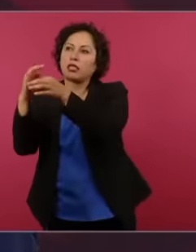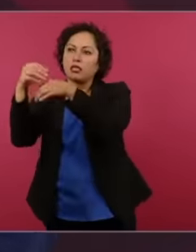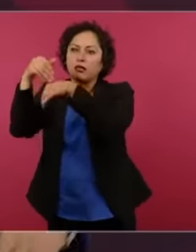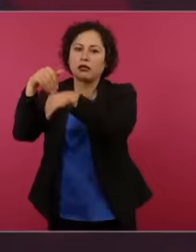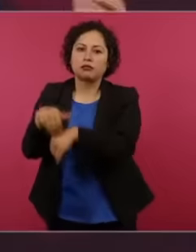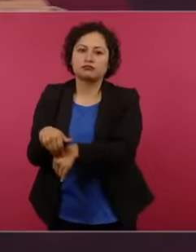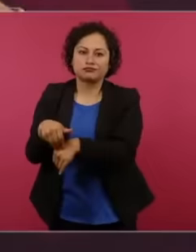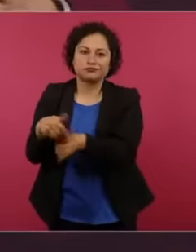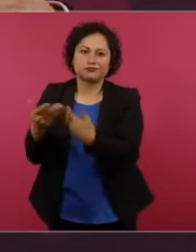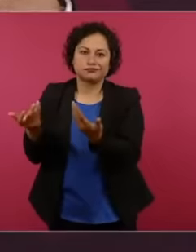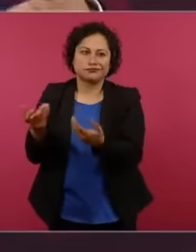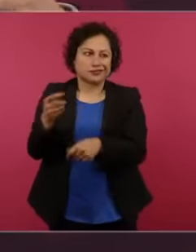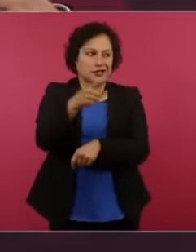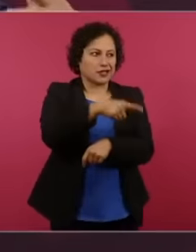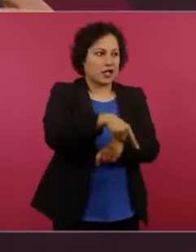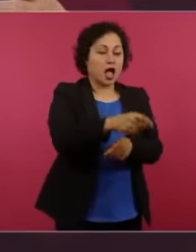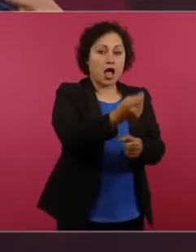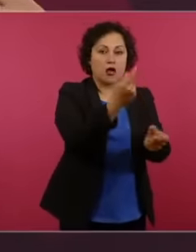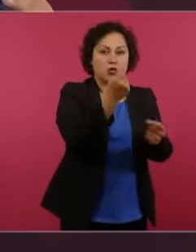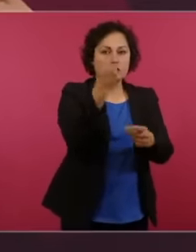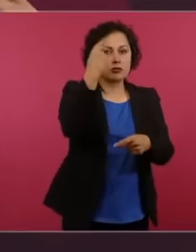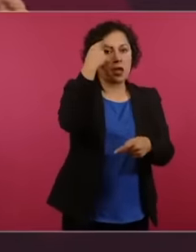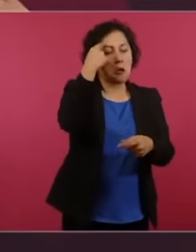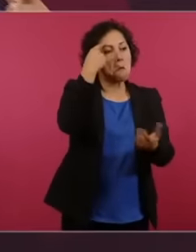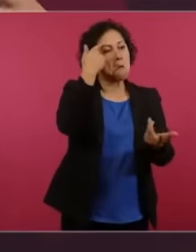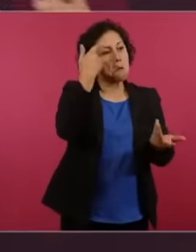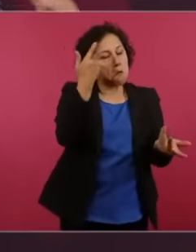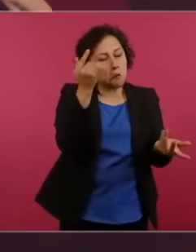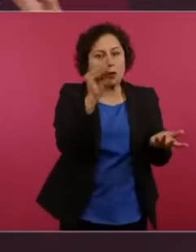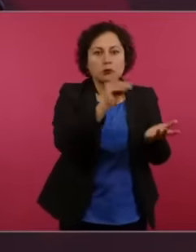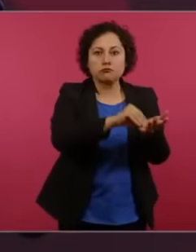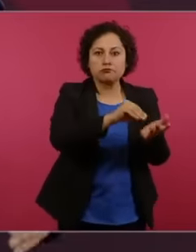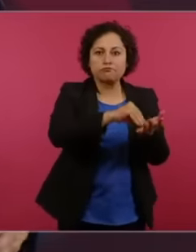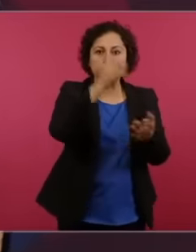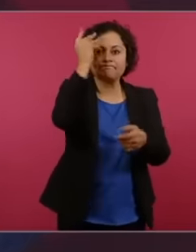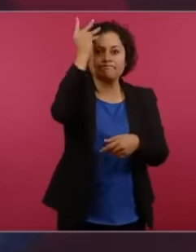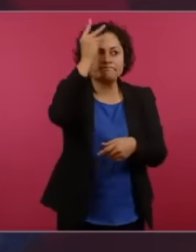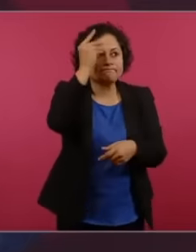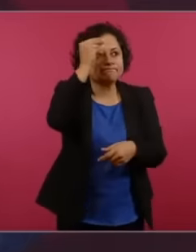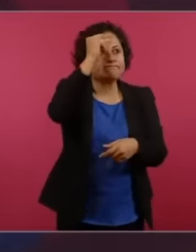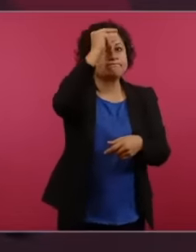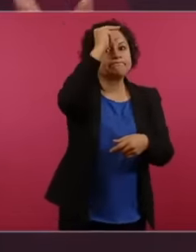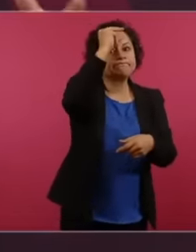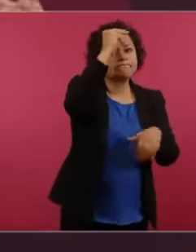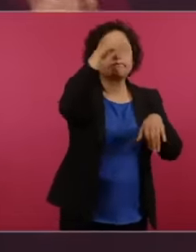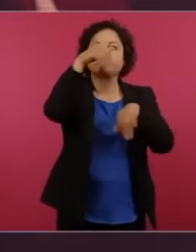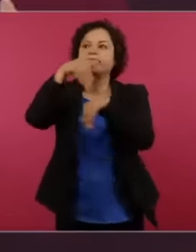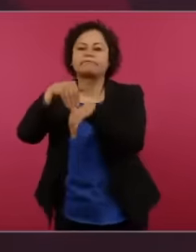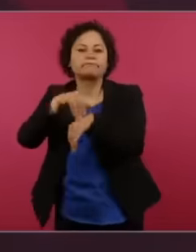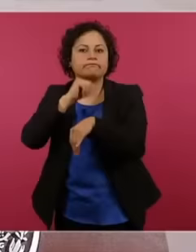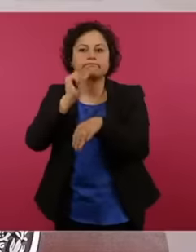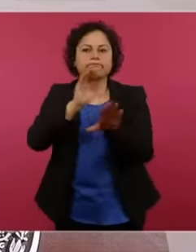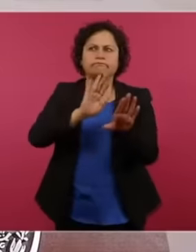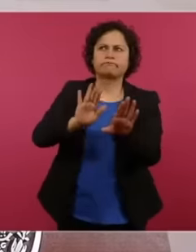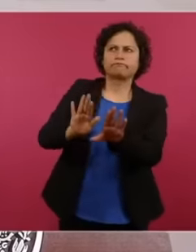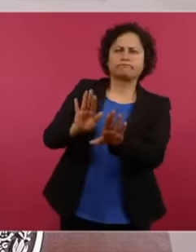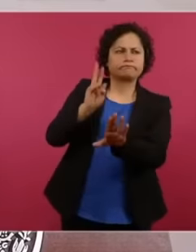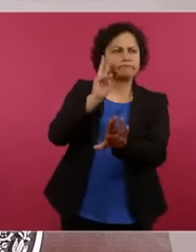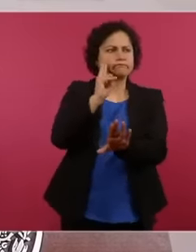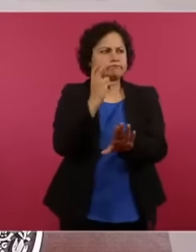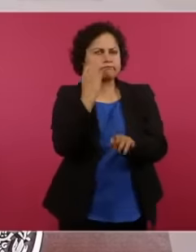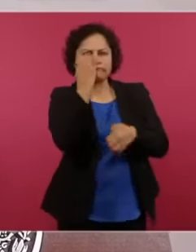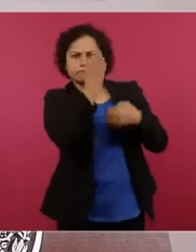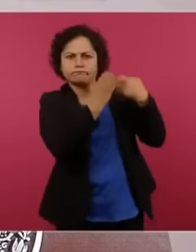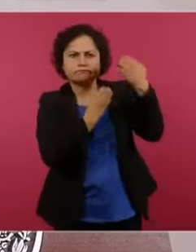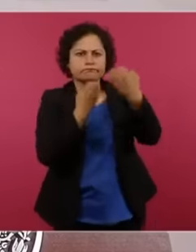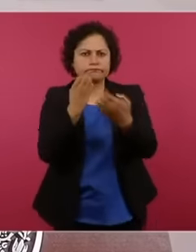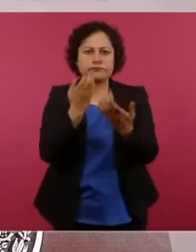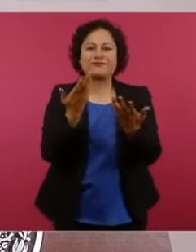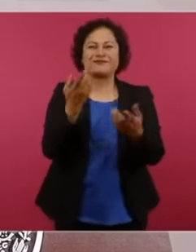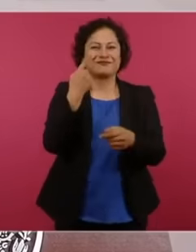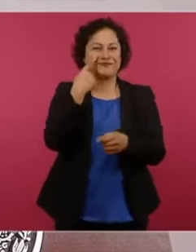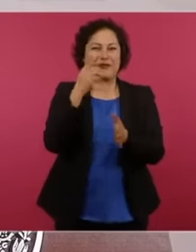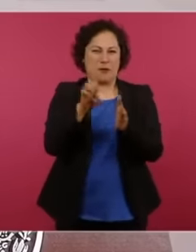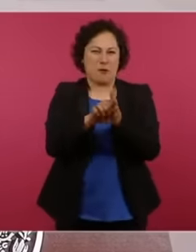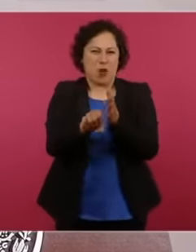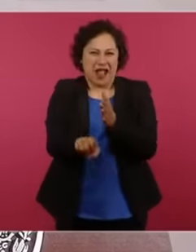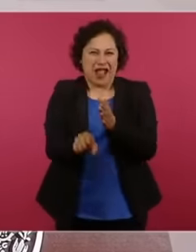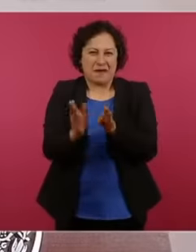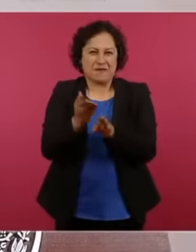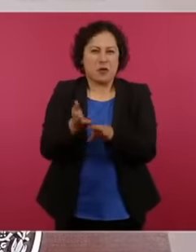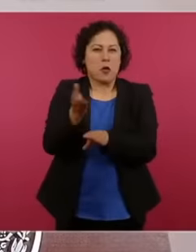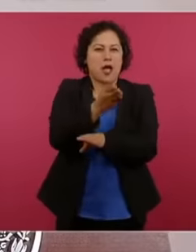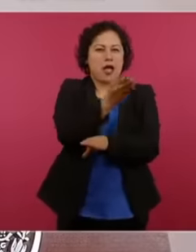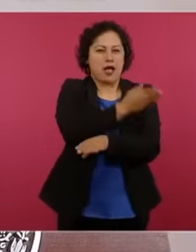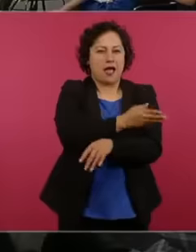is like the mercenary soldier who fights for bread. The revolutionary soldier fights